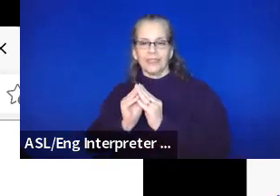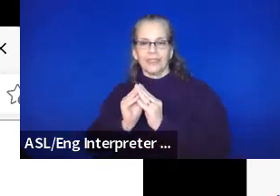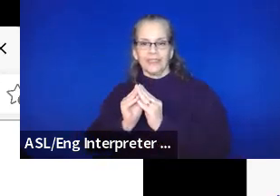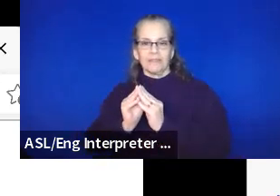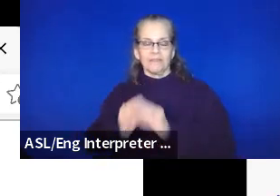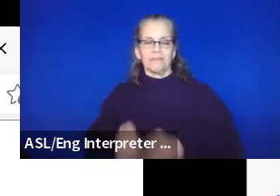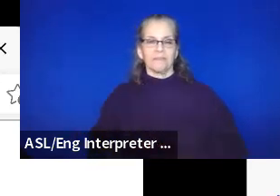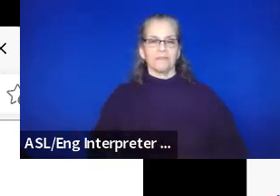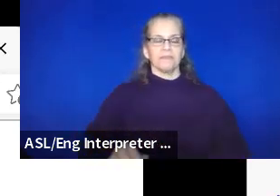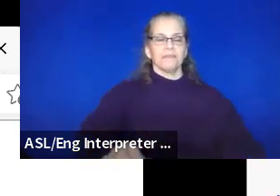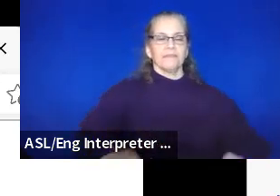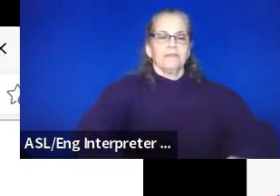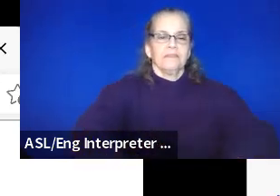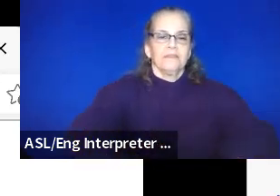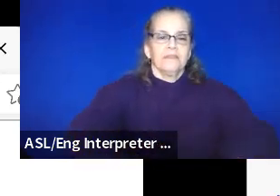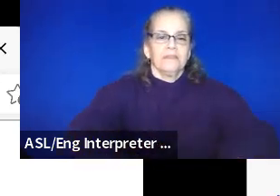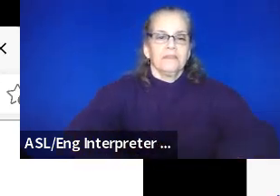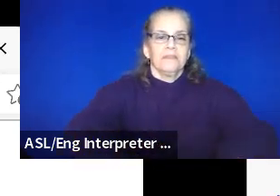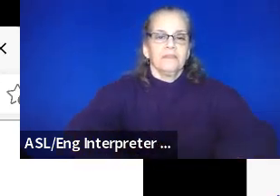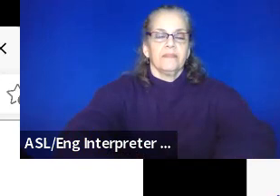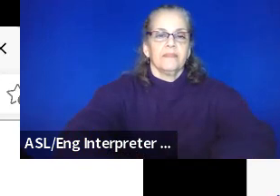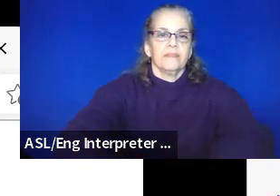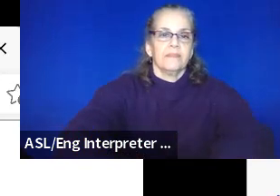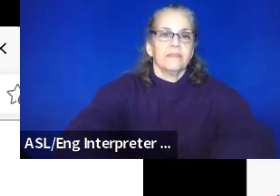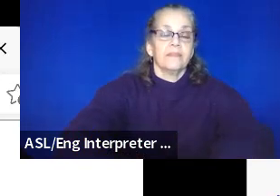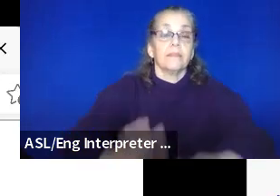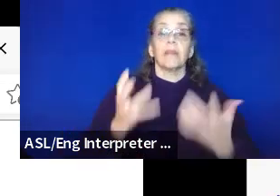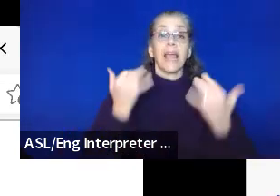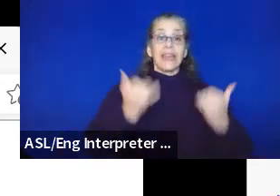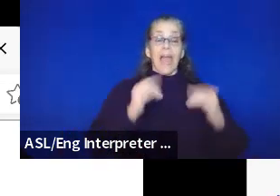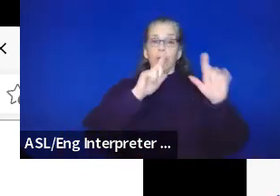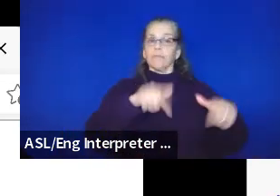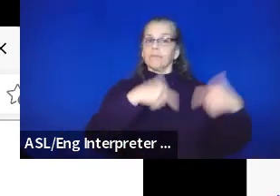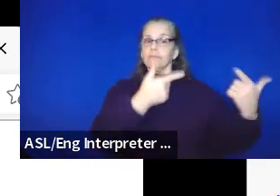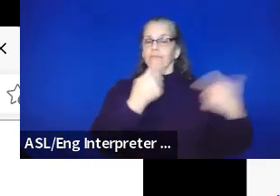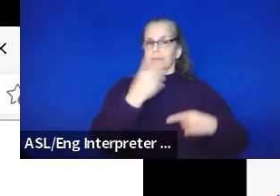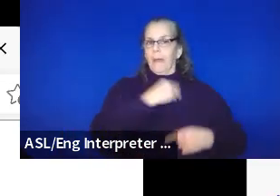And I'm now going to turn the presentation over to one of our task force members, Cleese